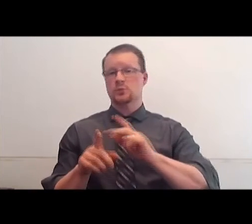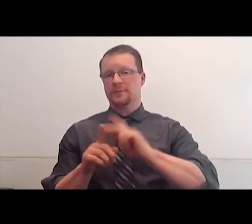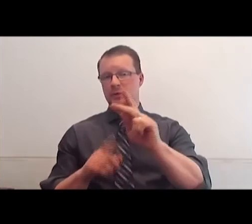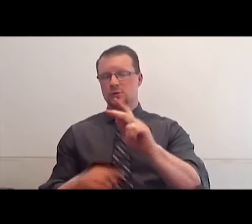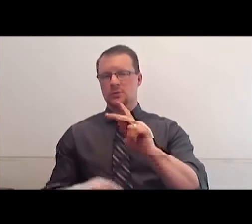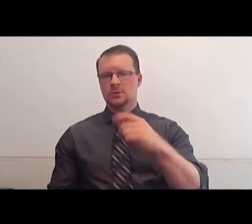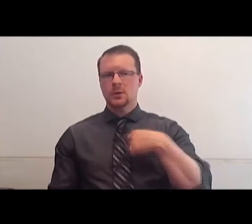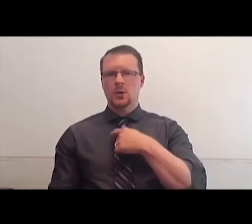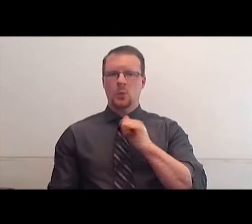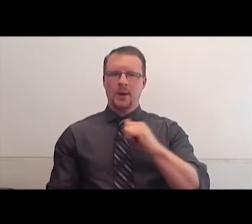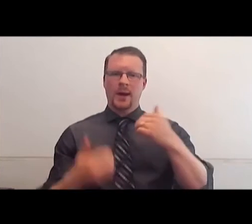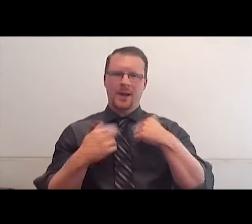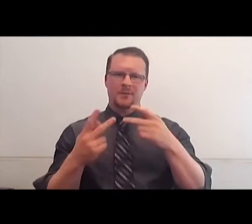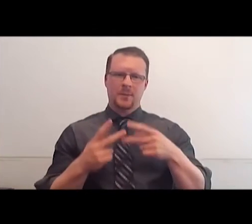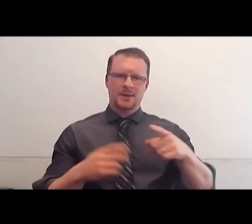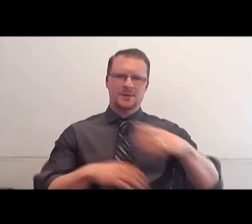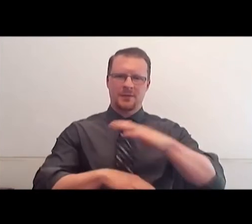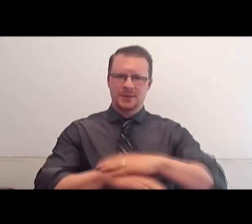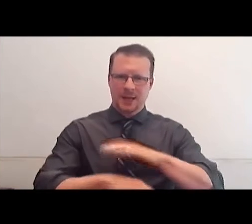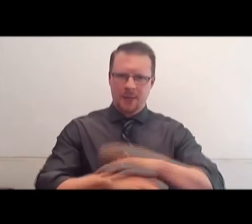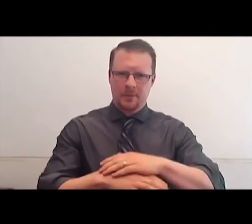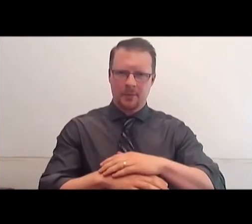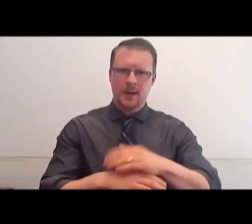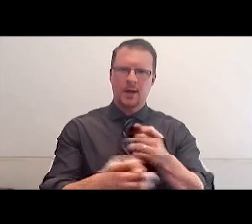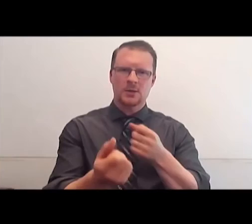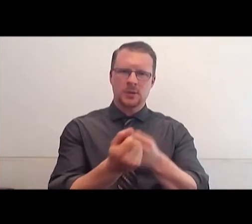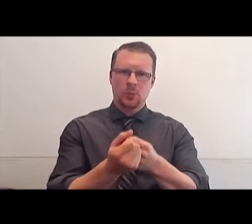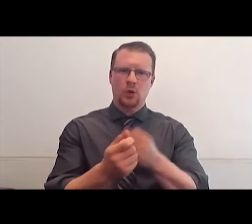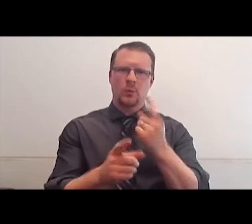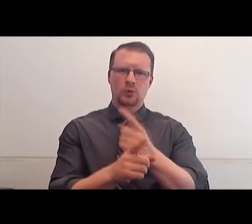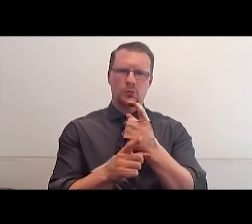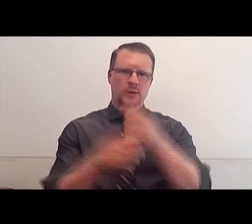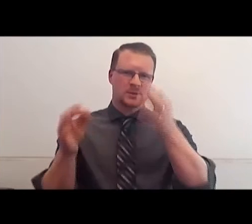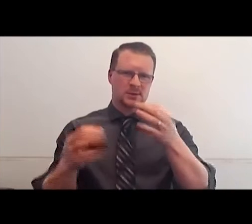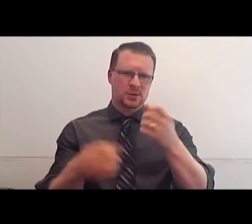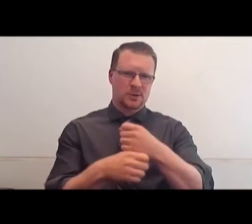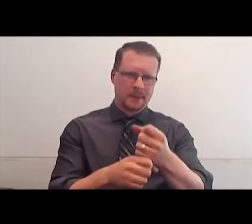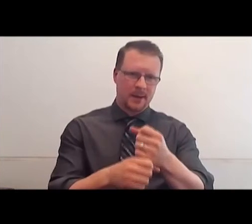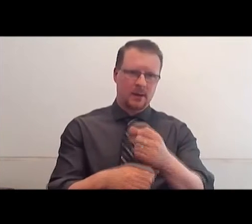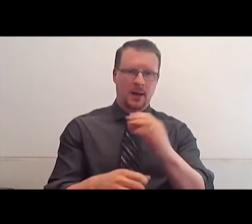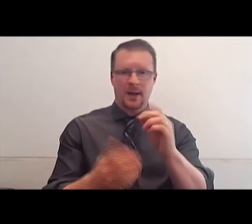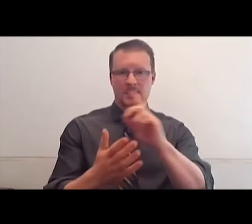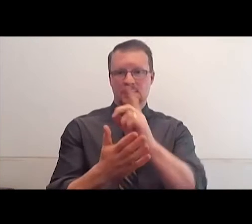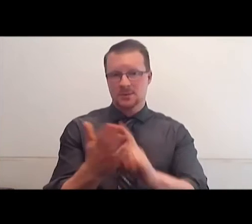We need to engage people as professionals and we need to allow them to have a place at the table